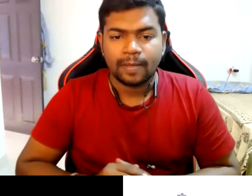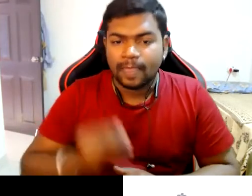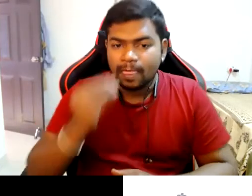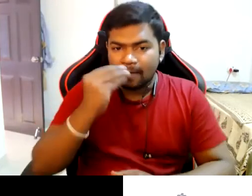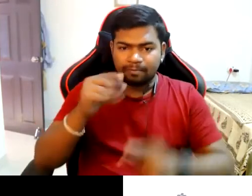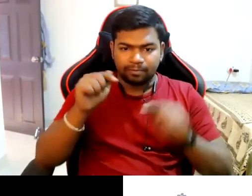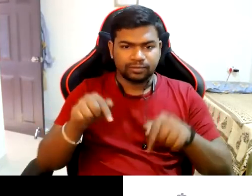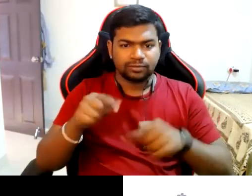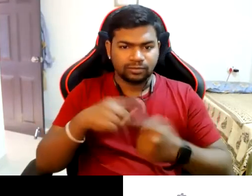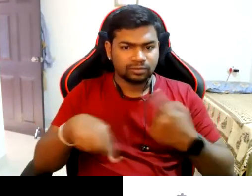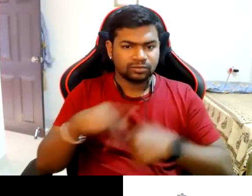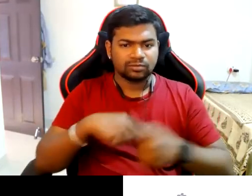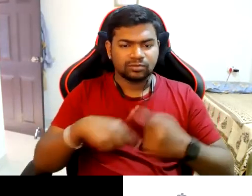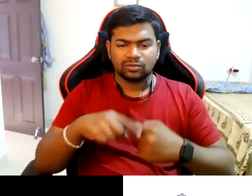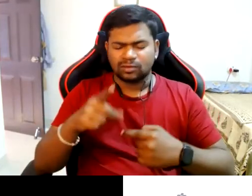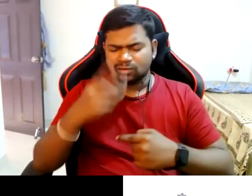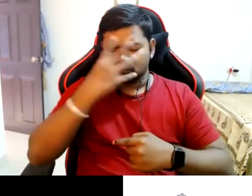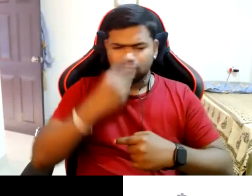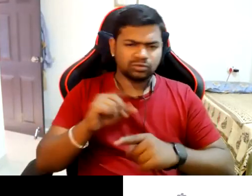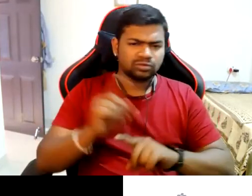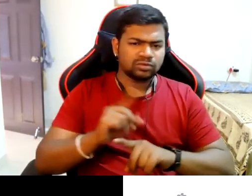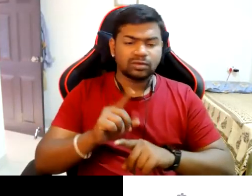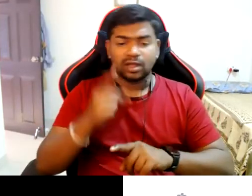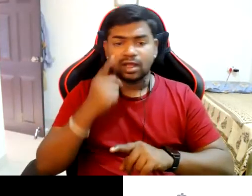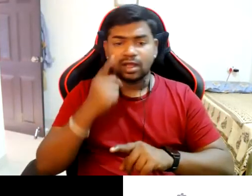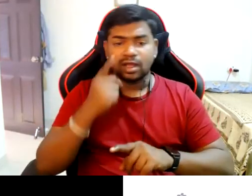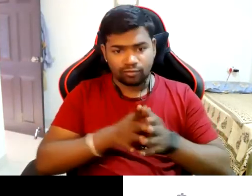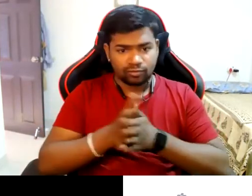do not be disappointed if you have a passion, just persue it you are going to be successfull.